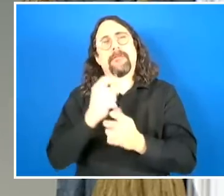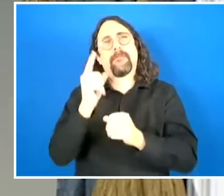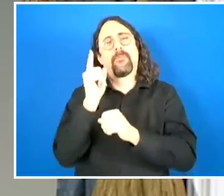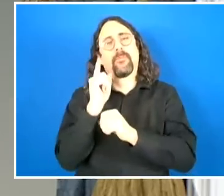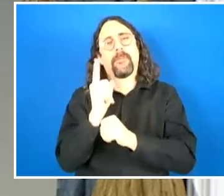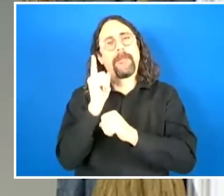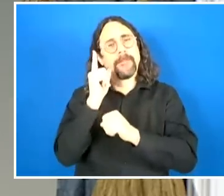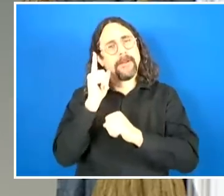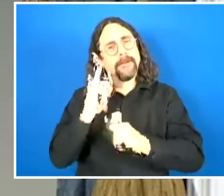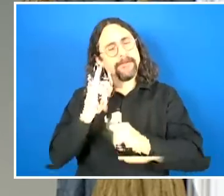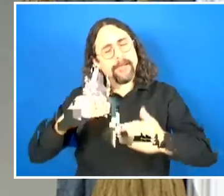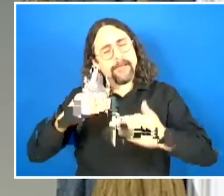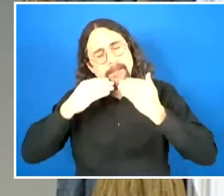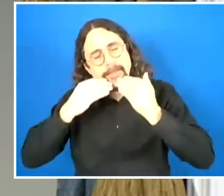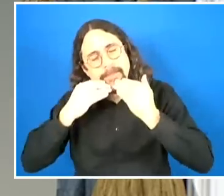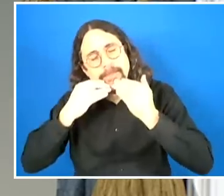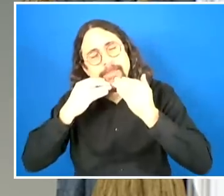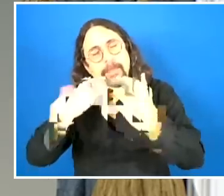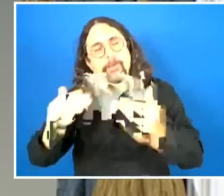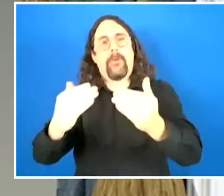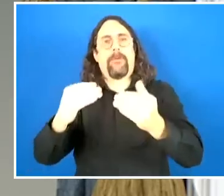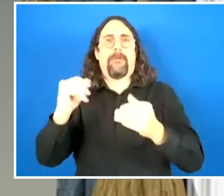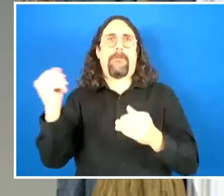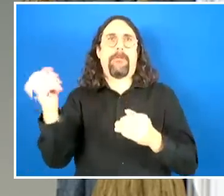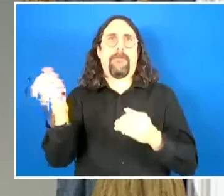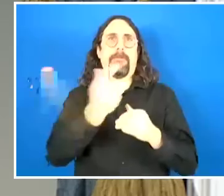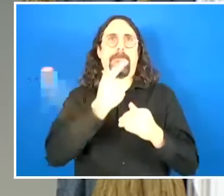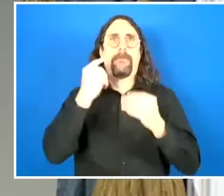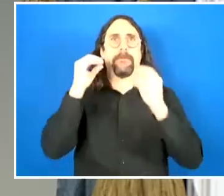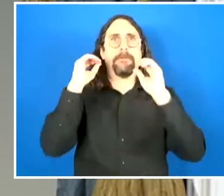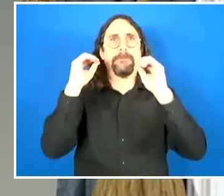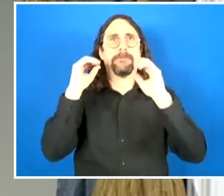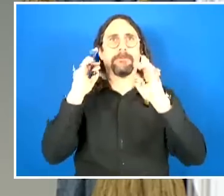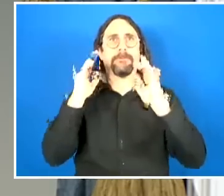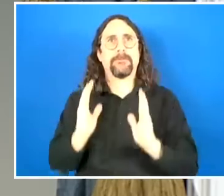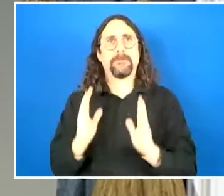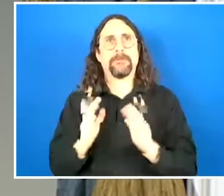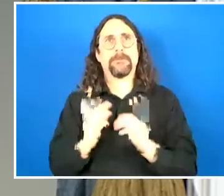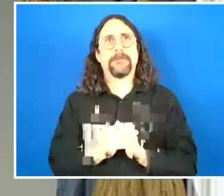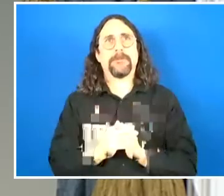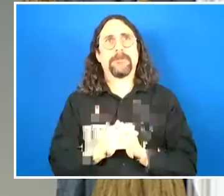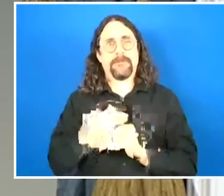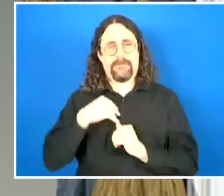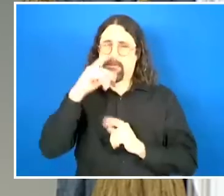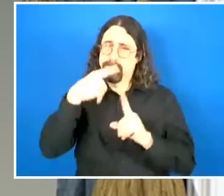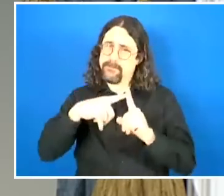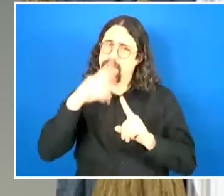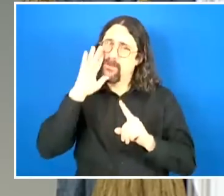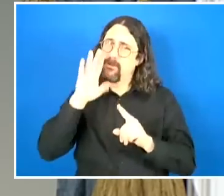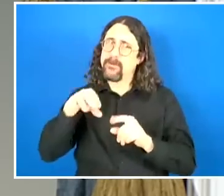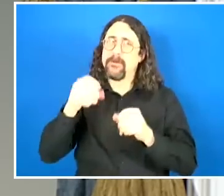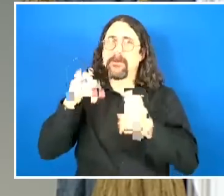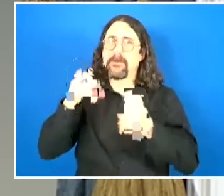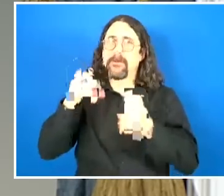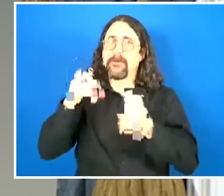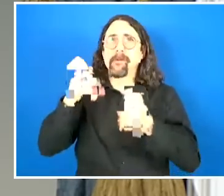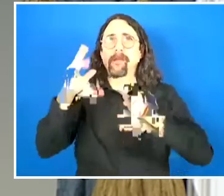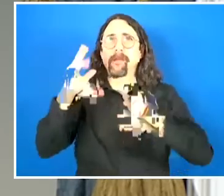THAT ARE SUPERVISING, CLEARING THE WAY AND CLEARING THE OBSTACLES FOR TEACHER TO BE ABLE TO DO WHAT